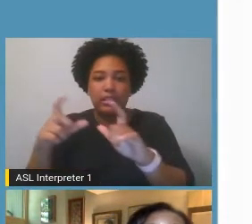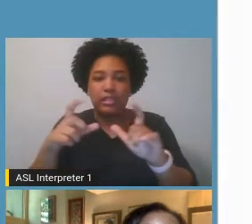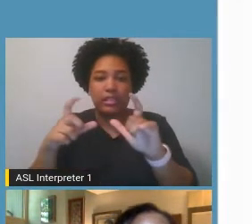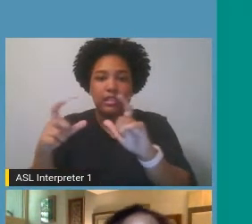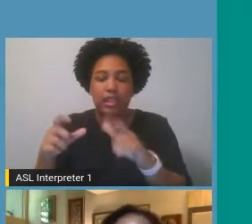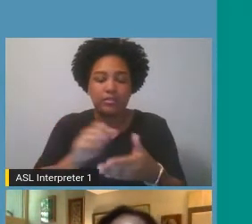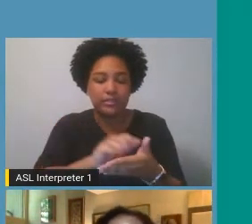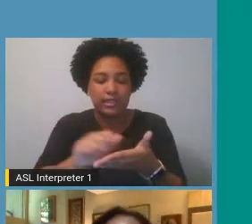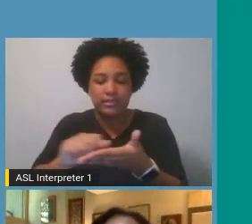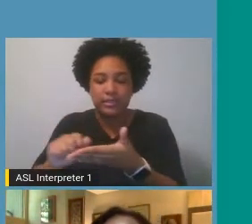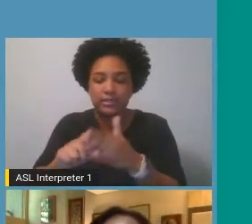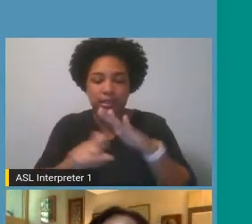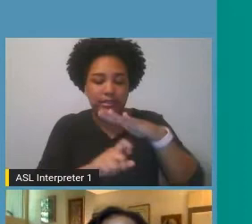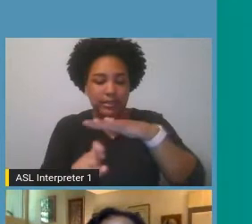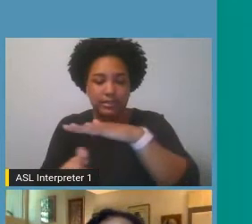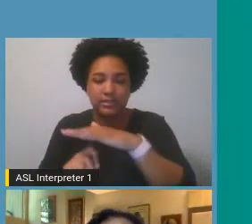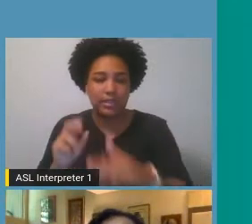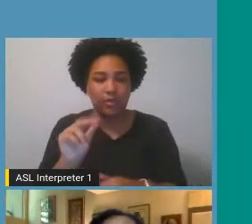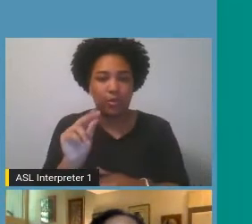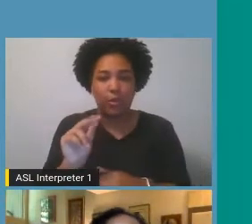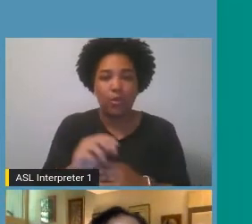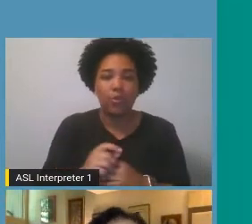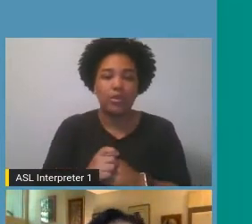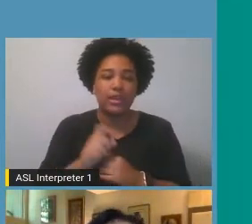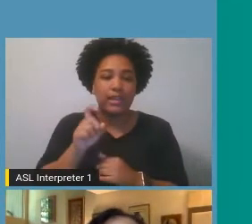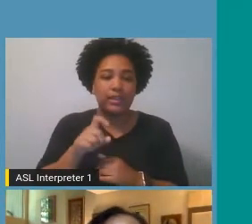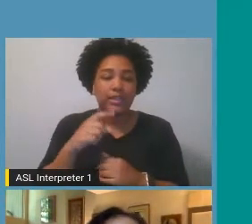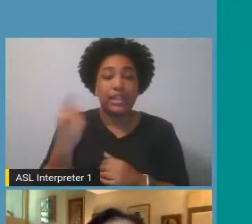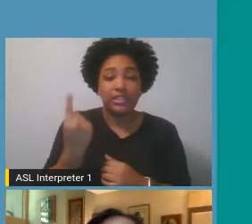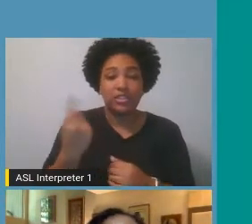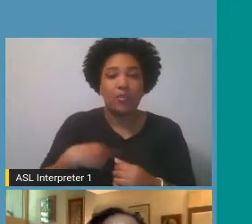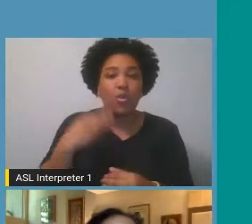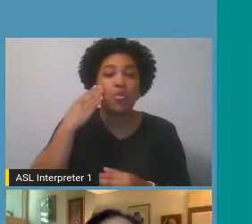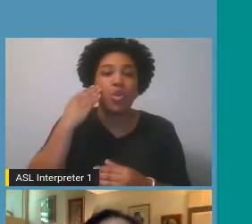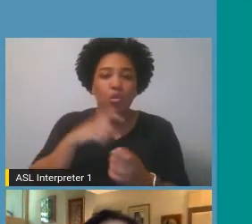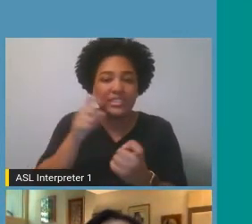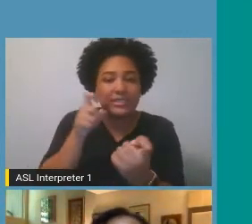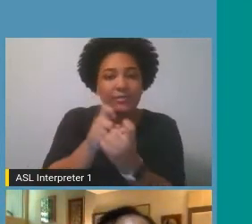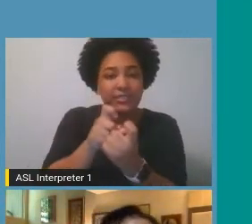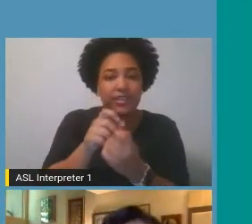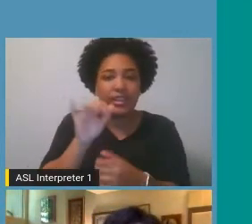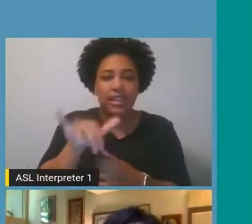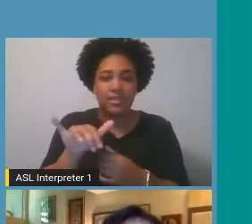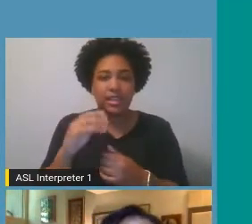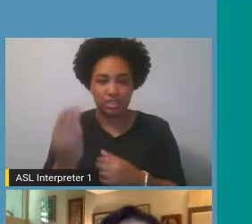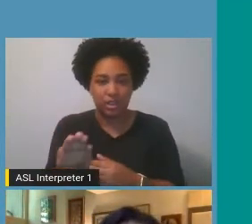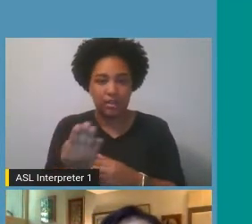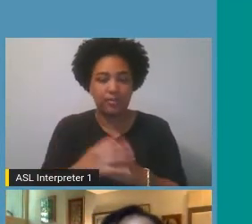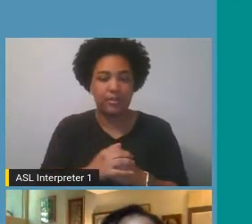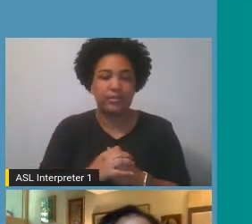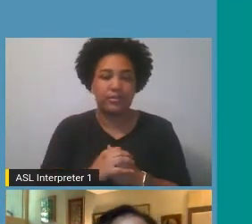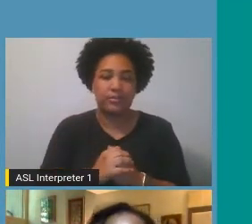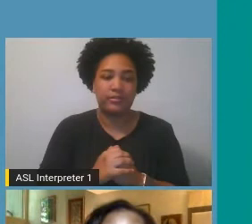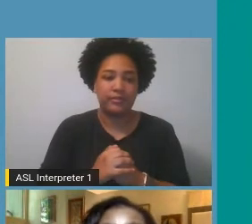To recap, collection grouping description because you know inventory your collection,